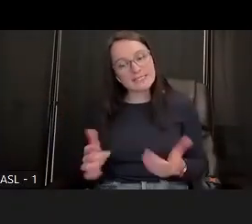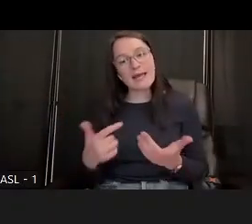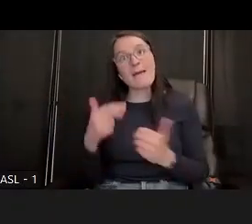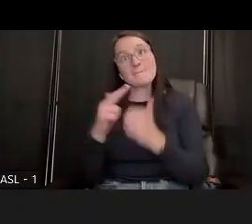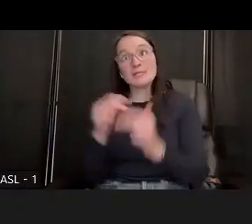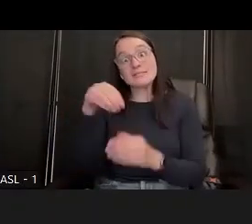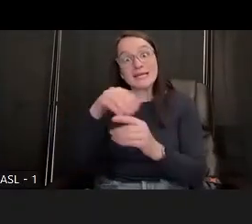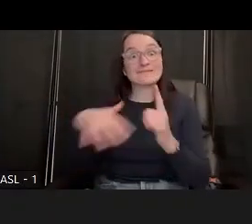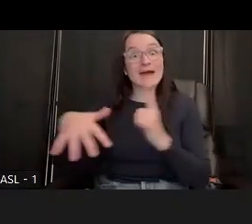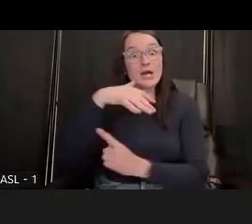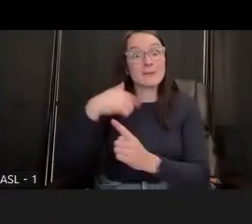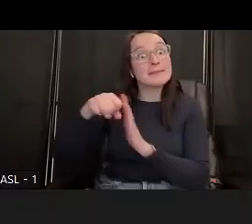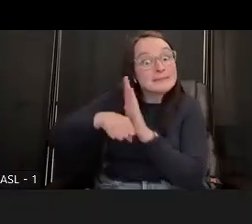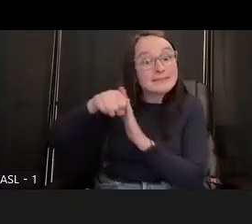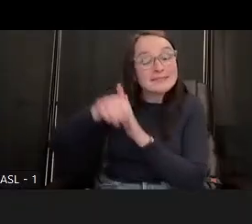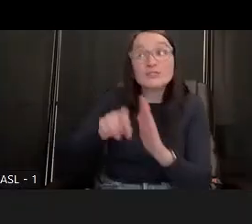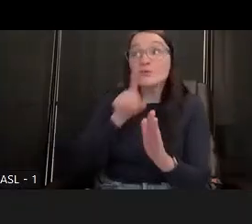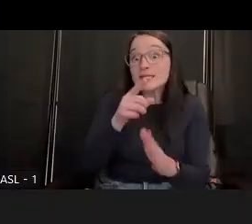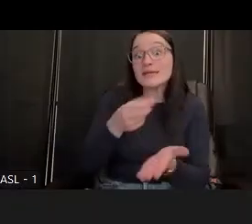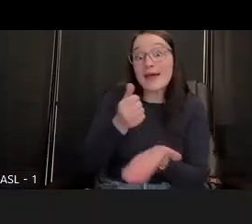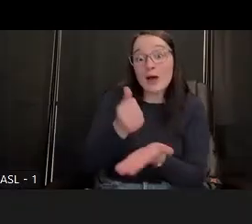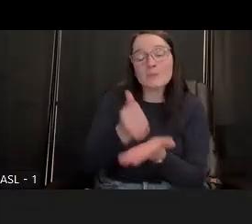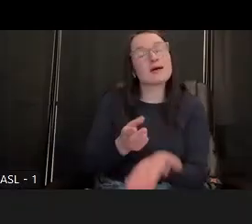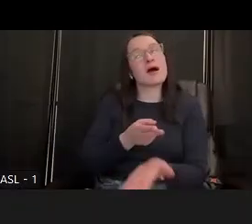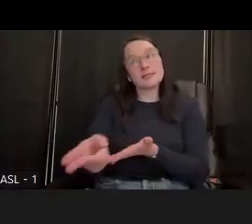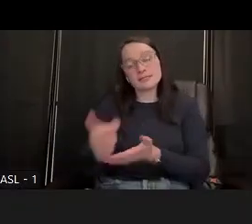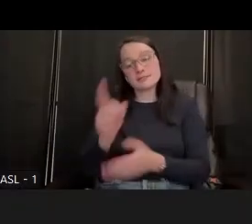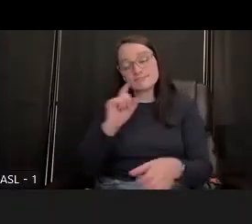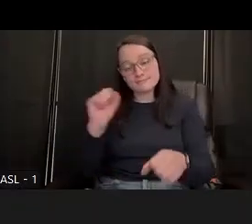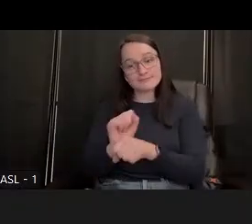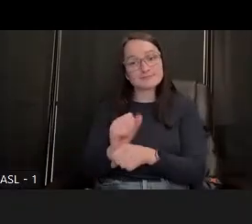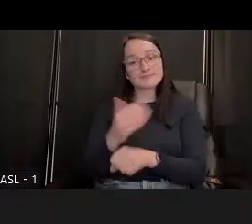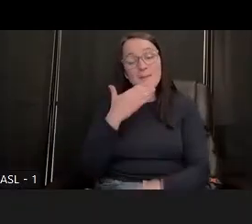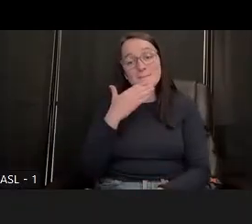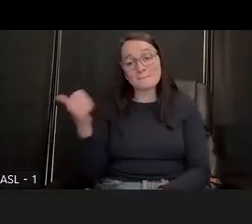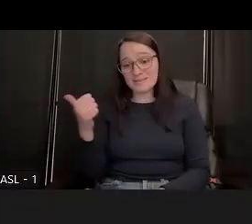environment truly helps but truly I think it's one of the greatest partners to support in a supported